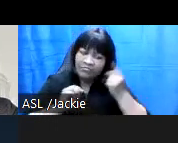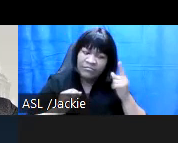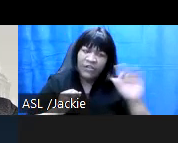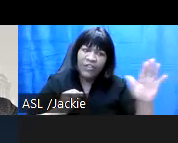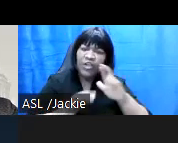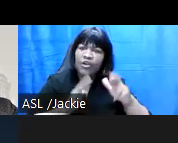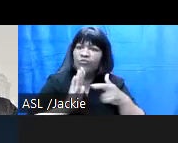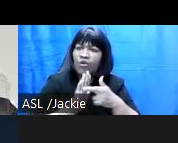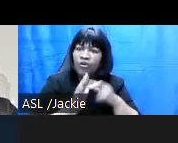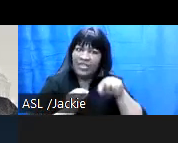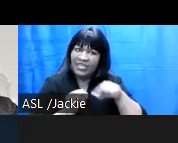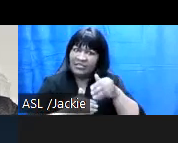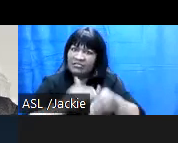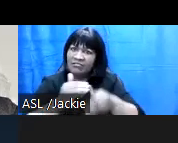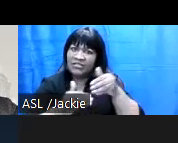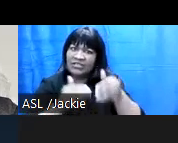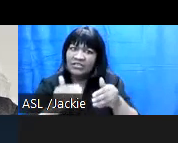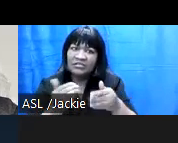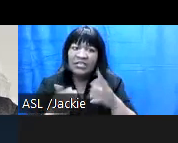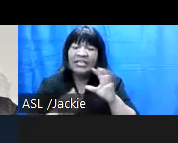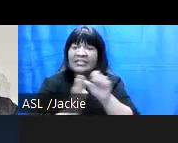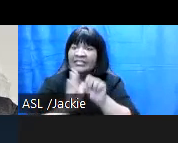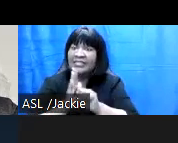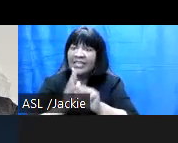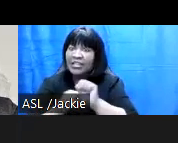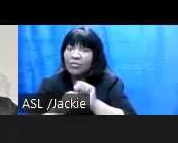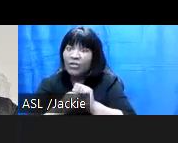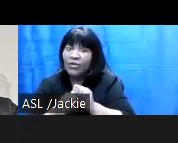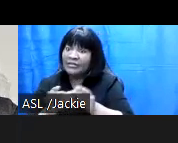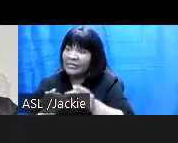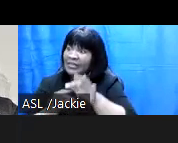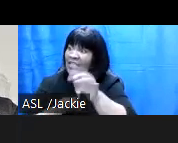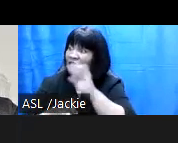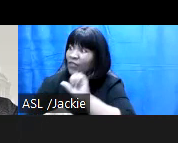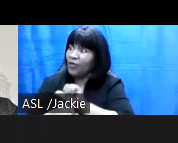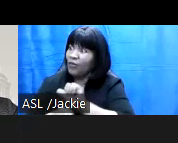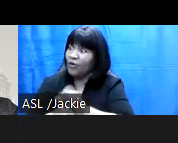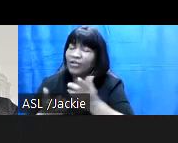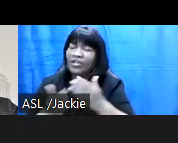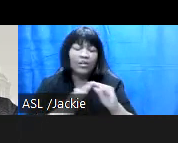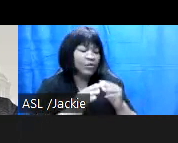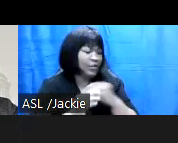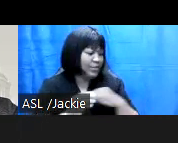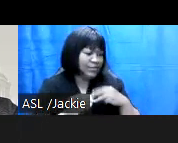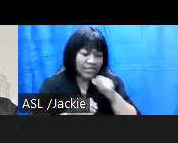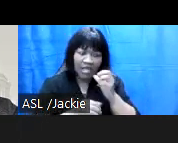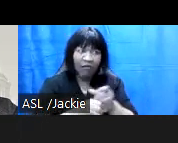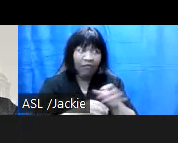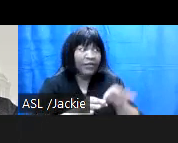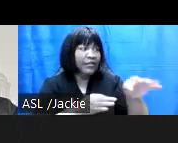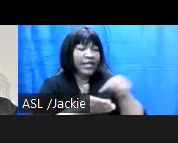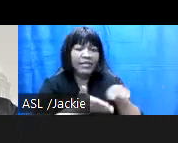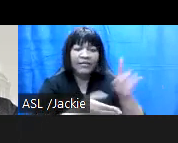Compensation process. Community members should not receive delayed city pends. If